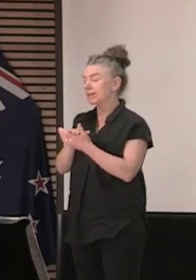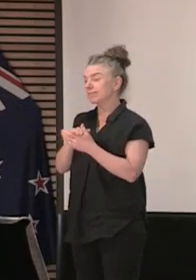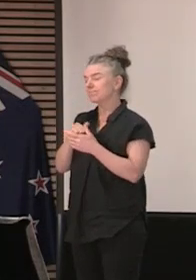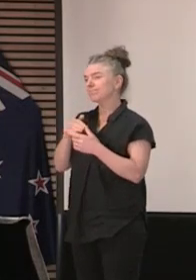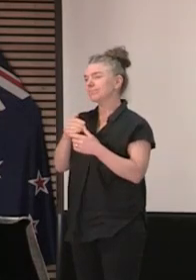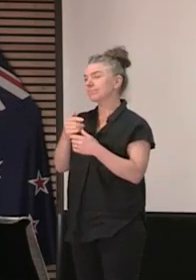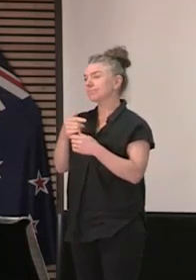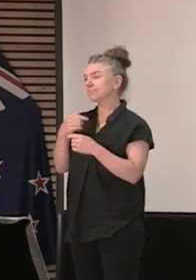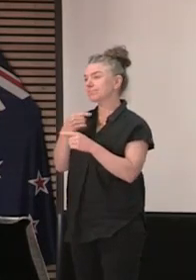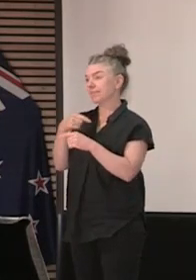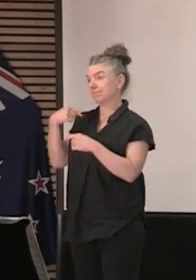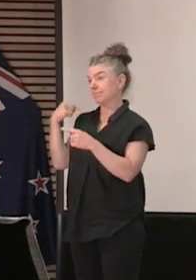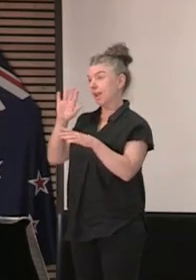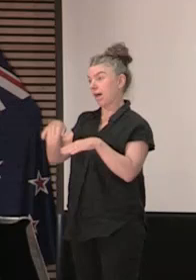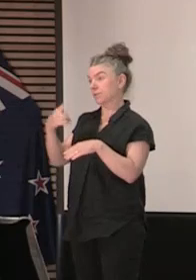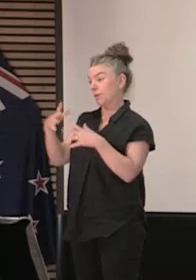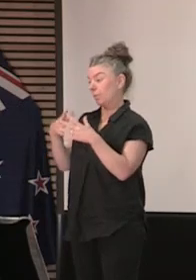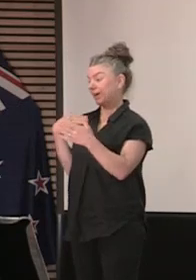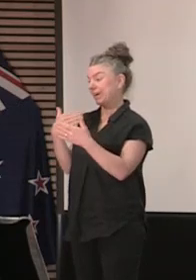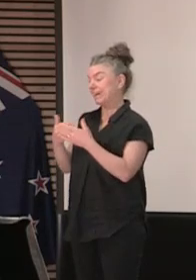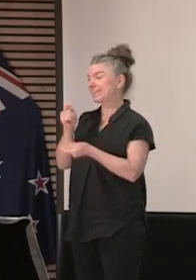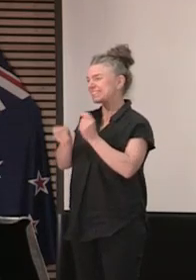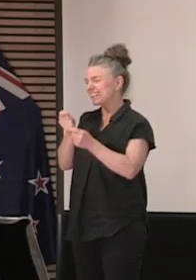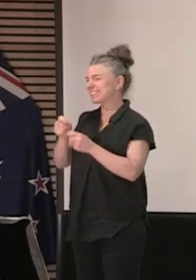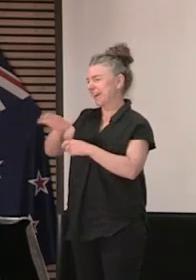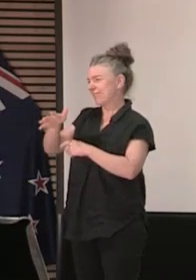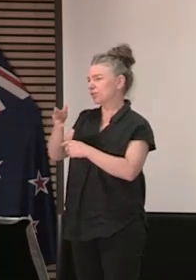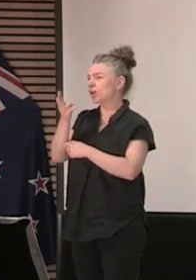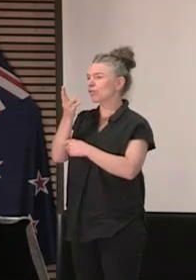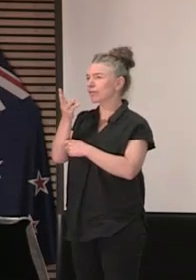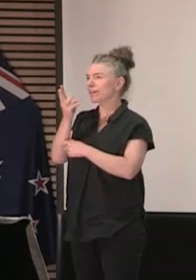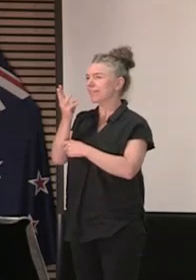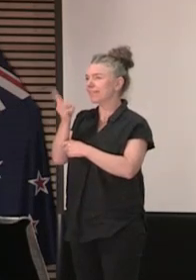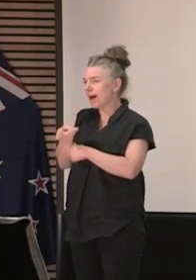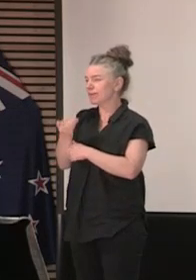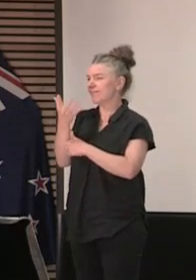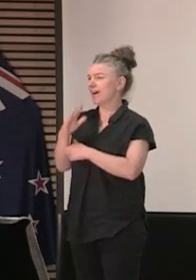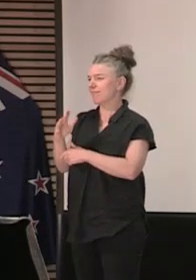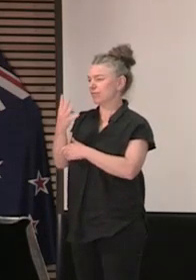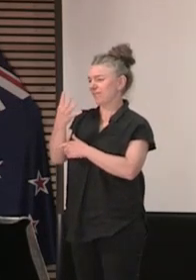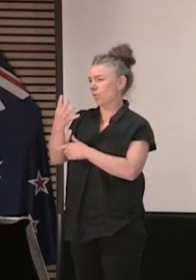. average of tests is 3, 547 per. day.